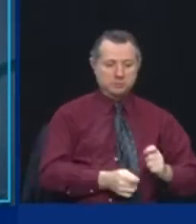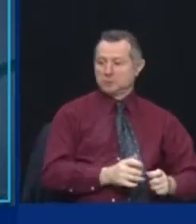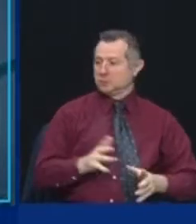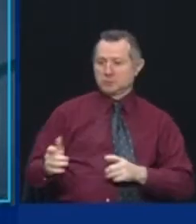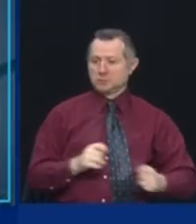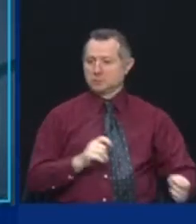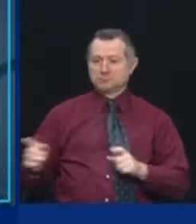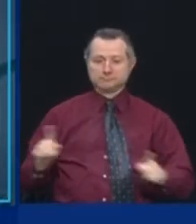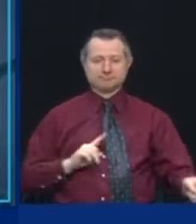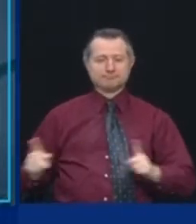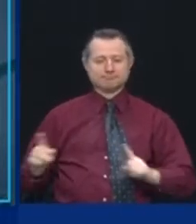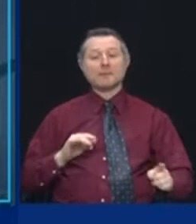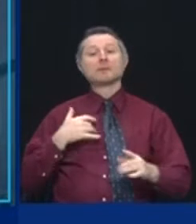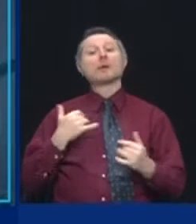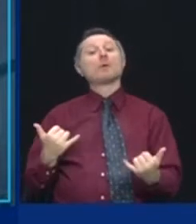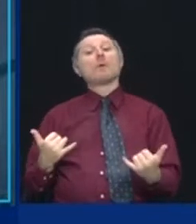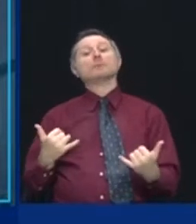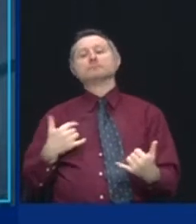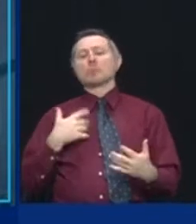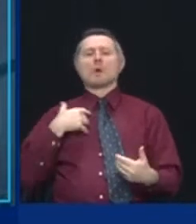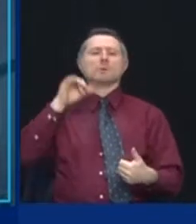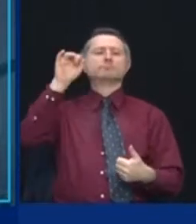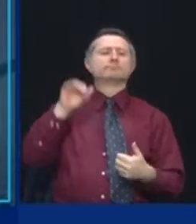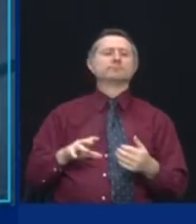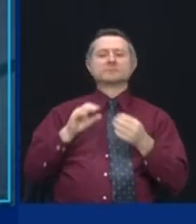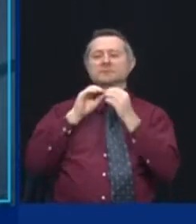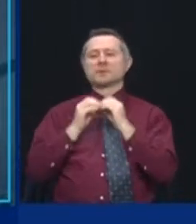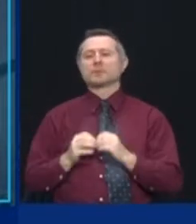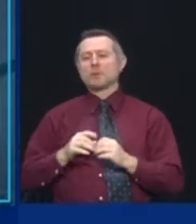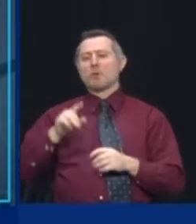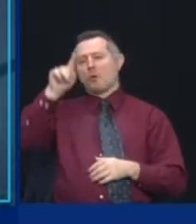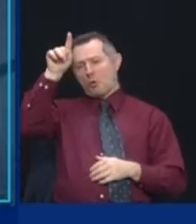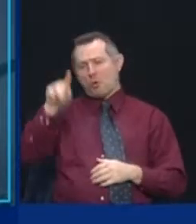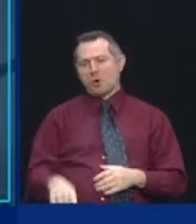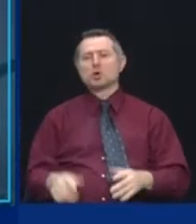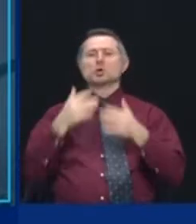AND WE ADJUST TO THE CURRENT CIRCUMSTANCES.